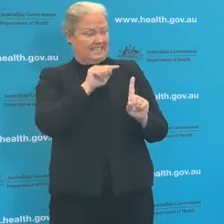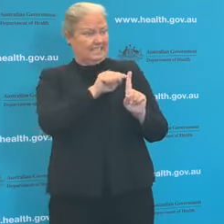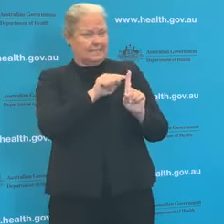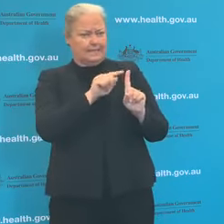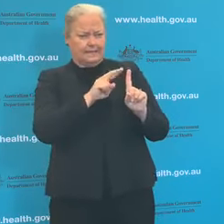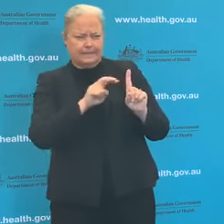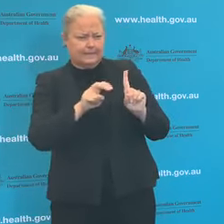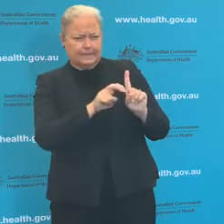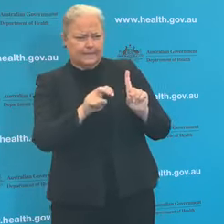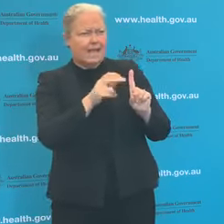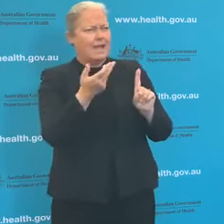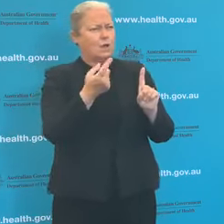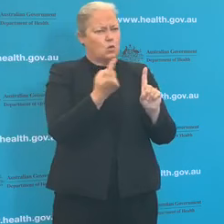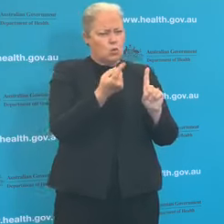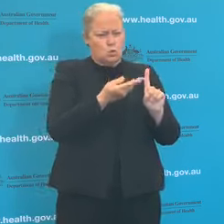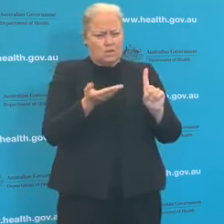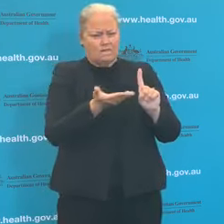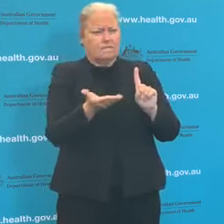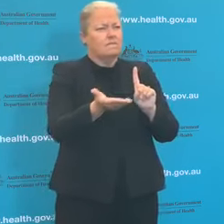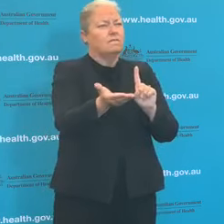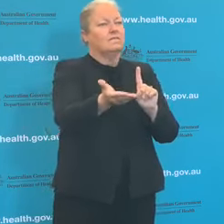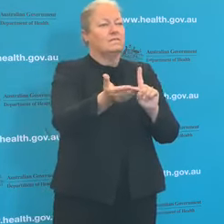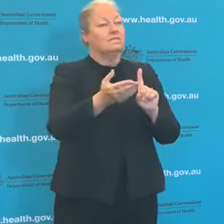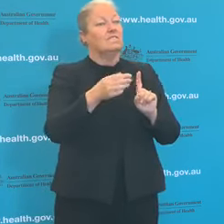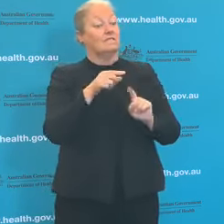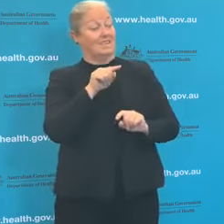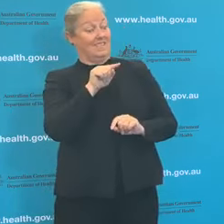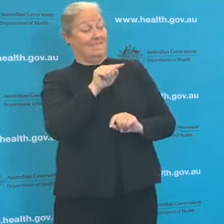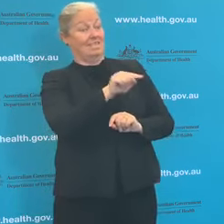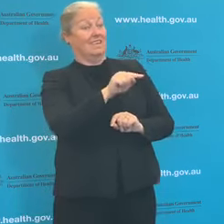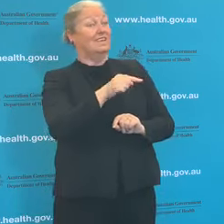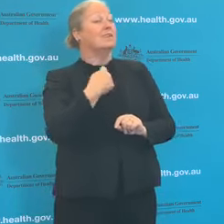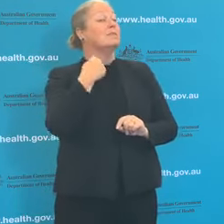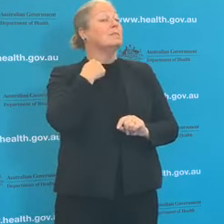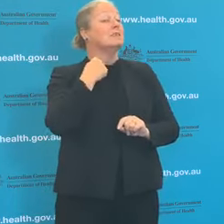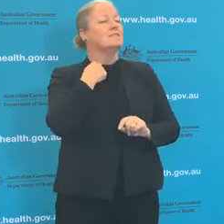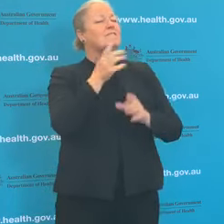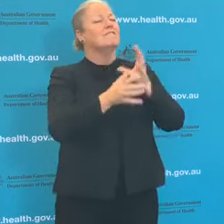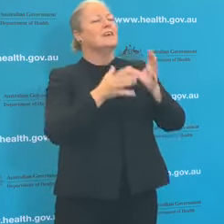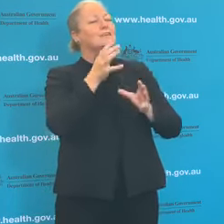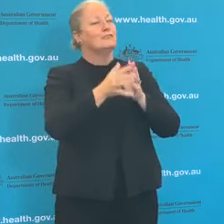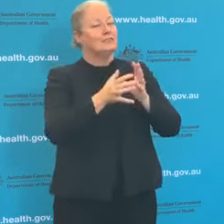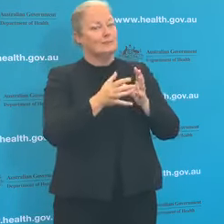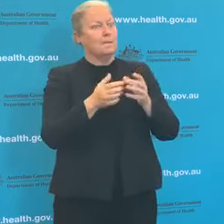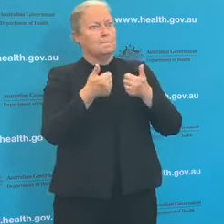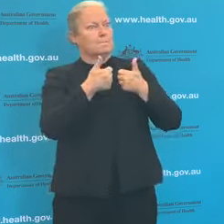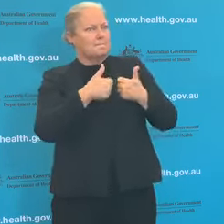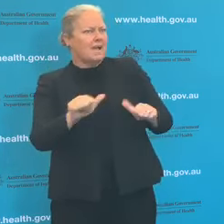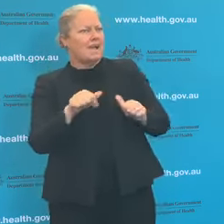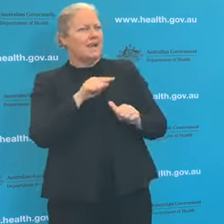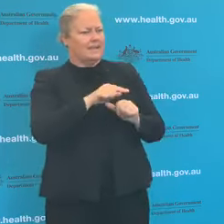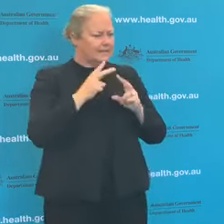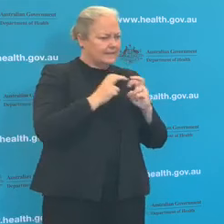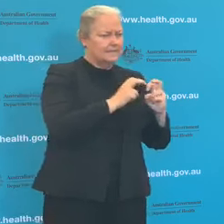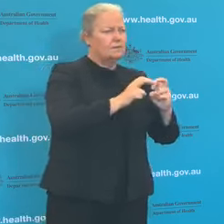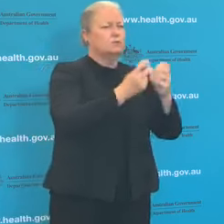is exactly what has happened in that outbreak. We have still got 20 people on